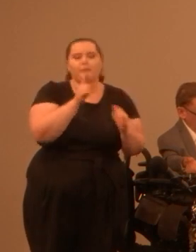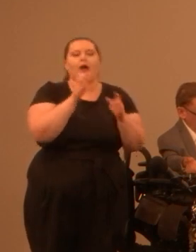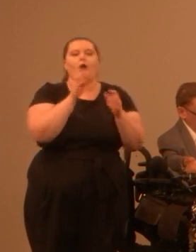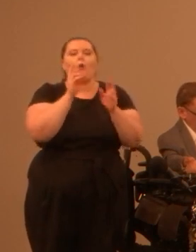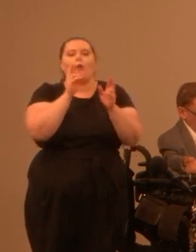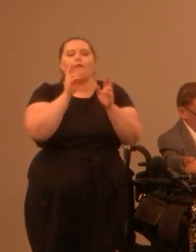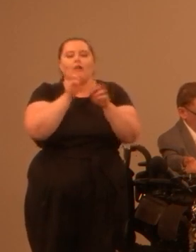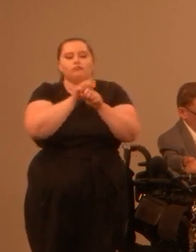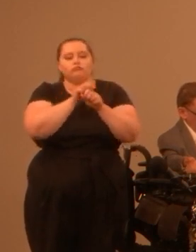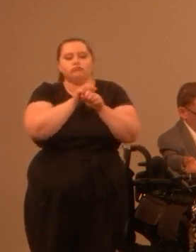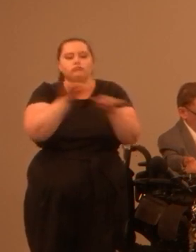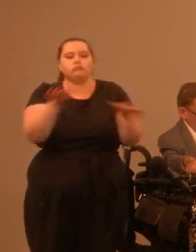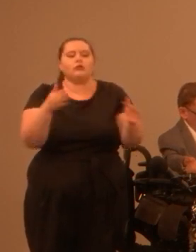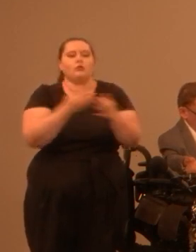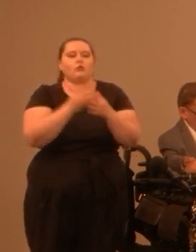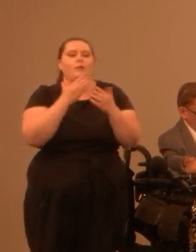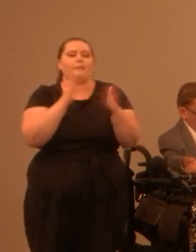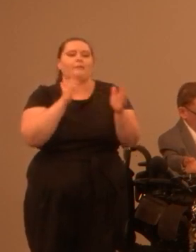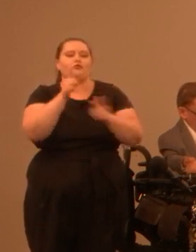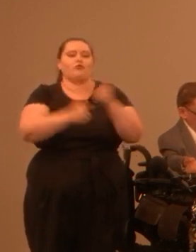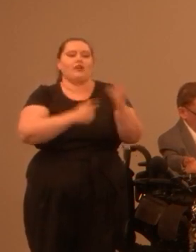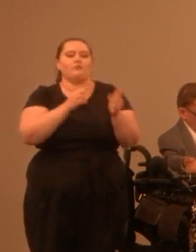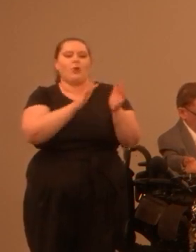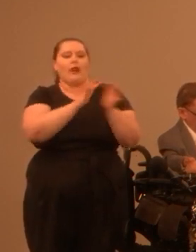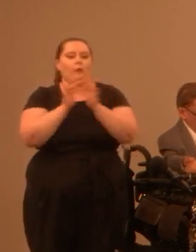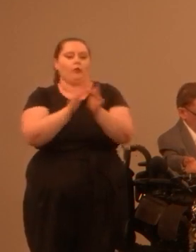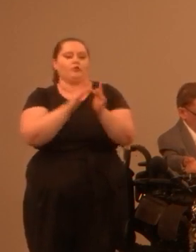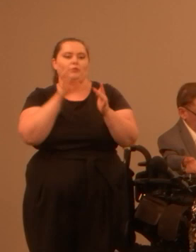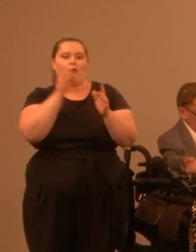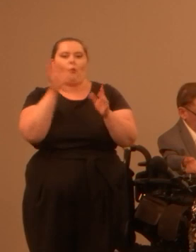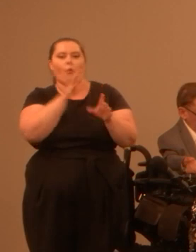the public transport network so we can all catch public transport and